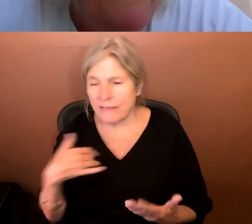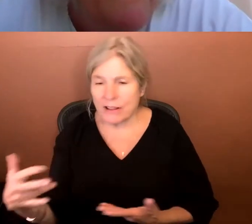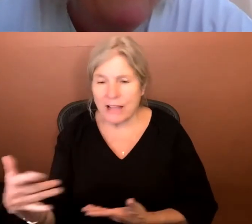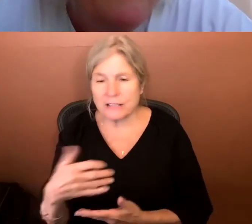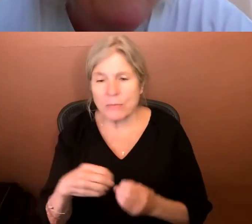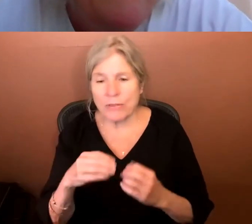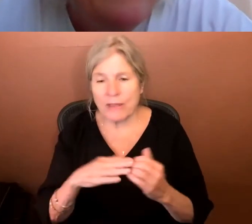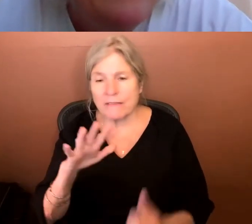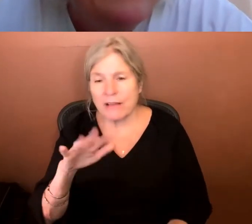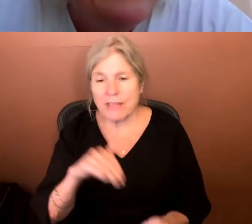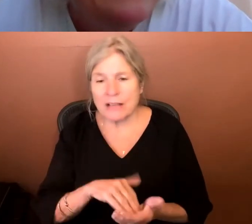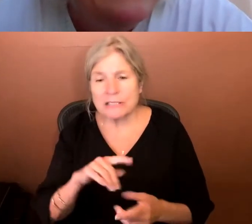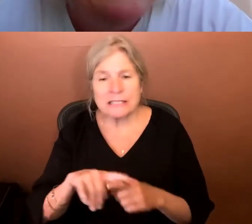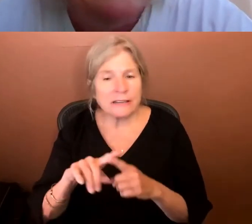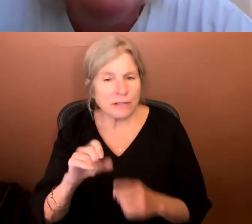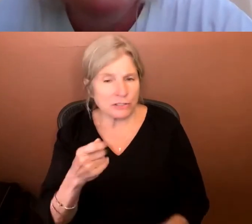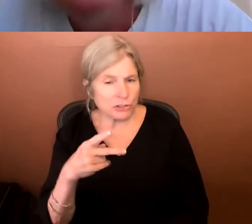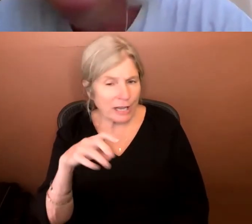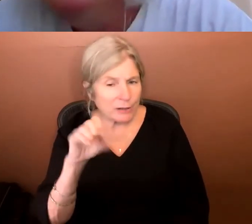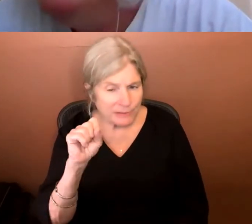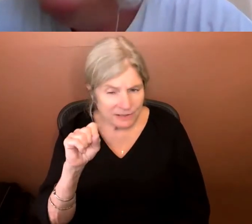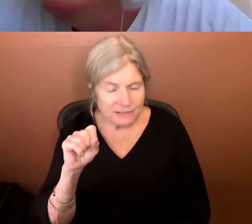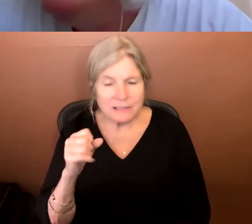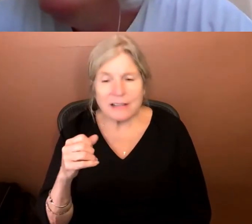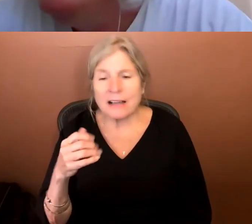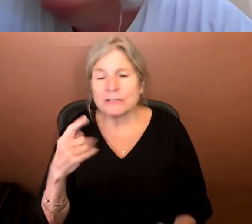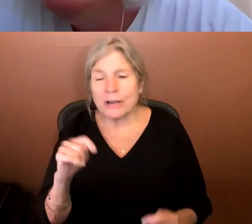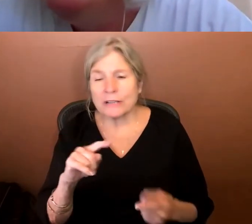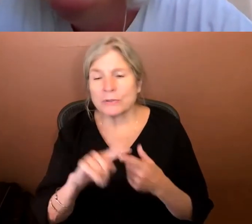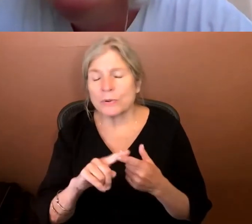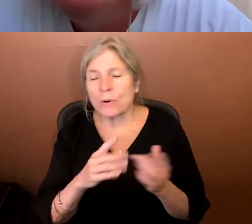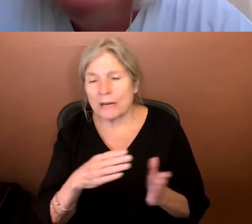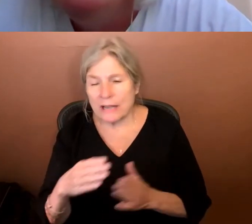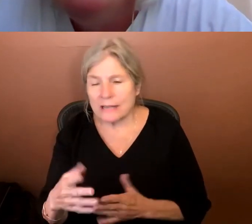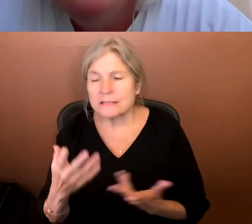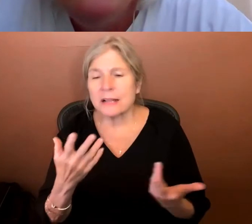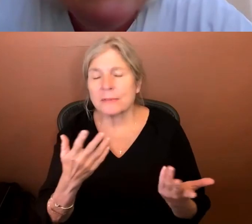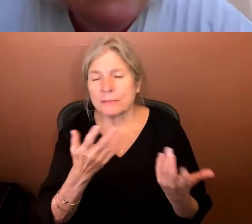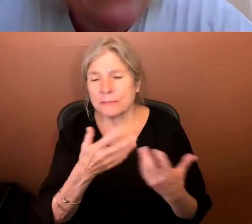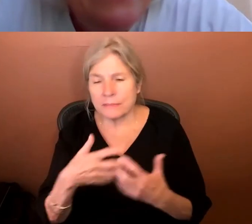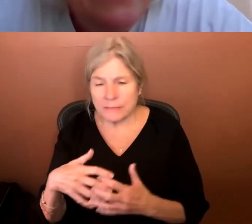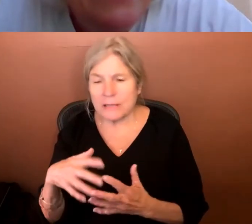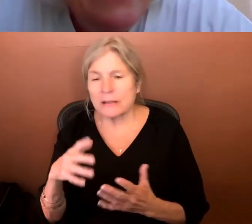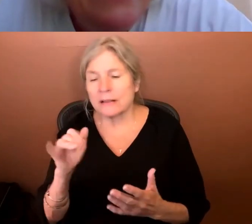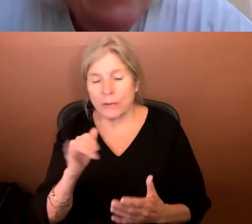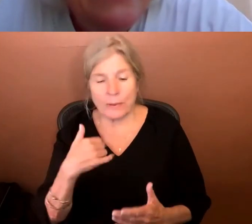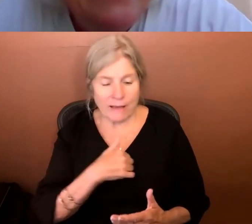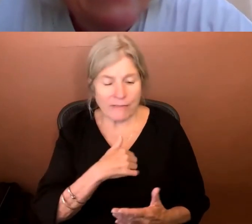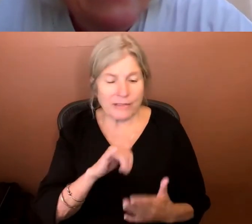5000 different shapes and I've tried to organize them in terms we have this kind of organizations in